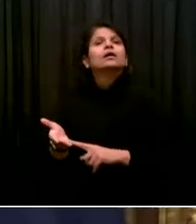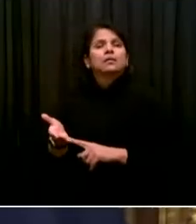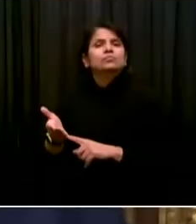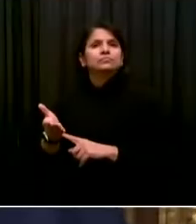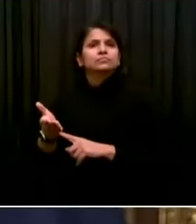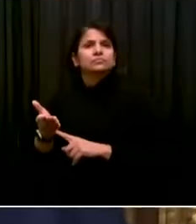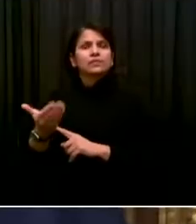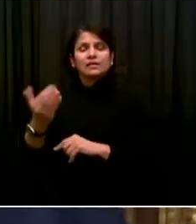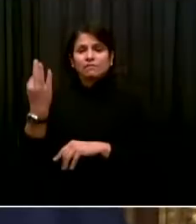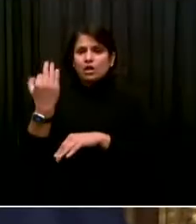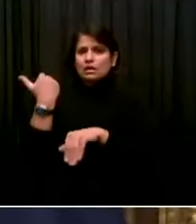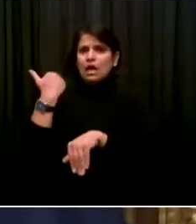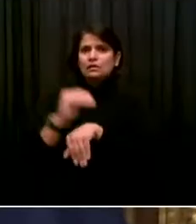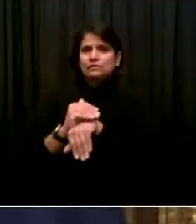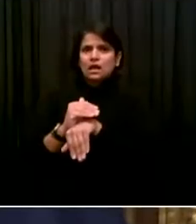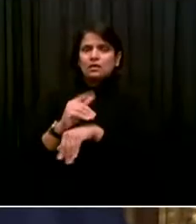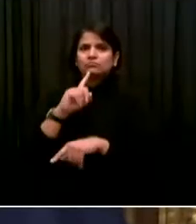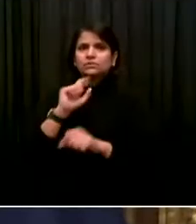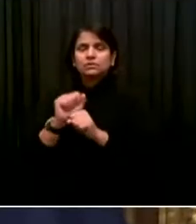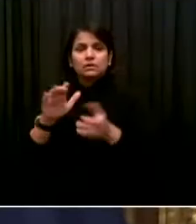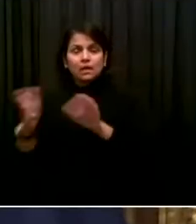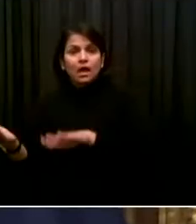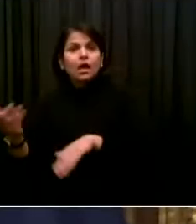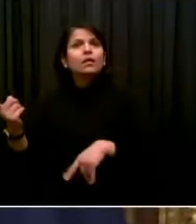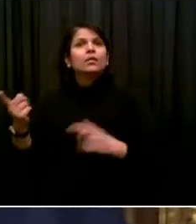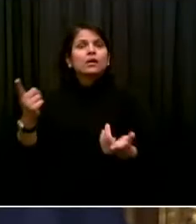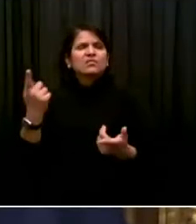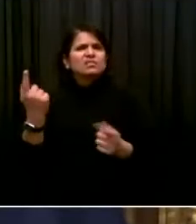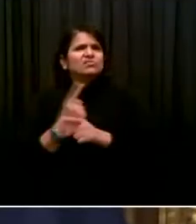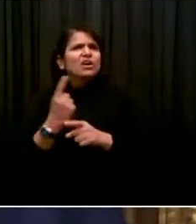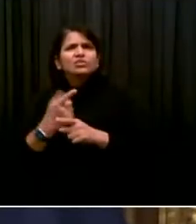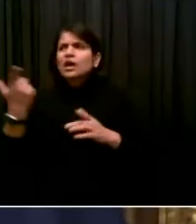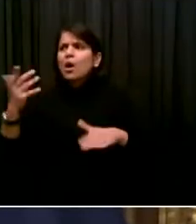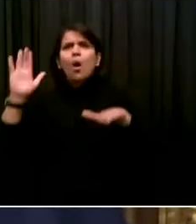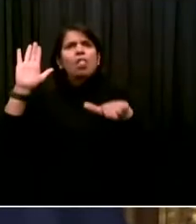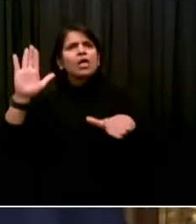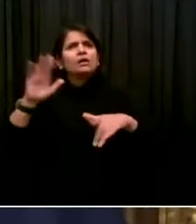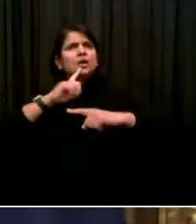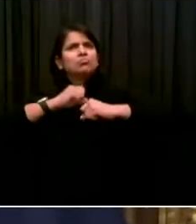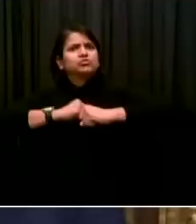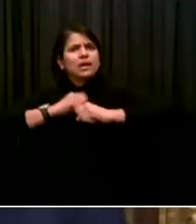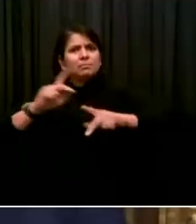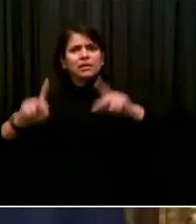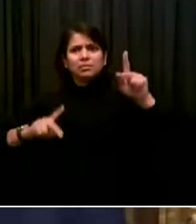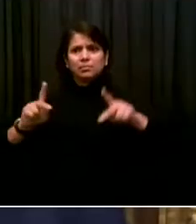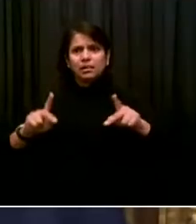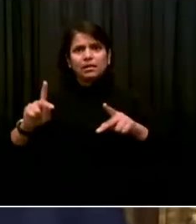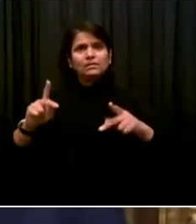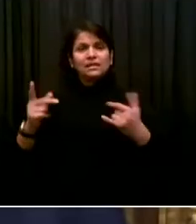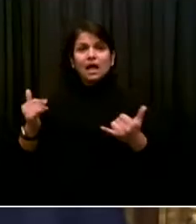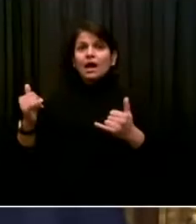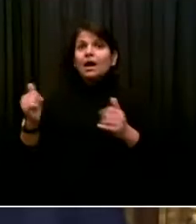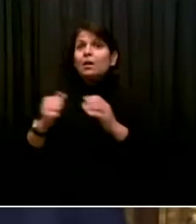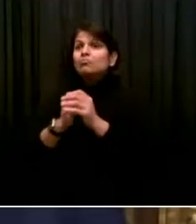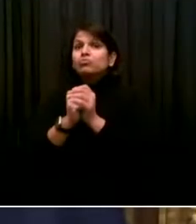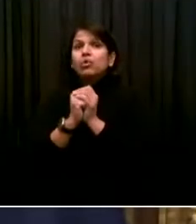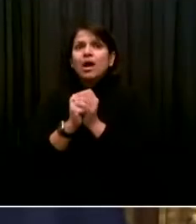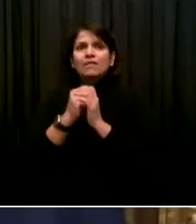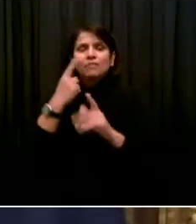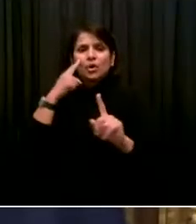LOADED ASSAULT RIFLE IN HIS MATTRESS. JASON RIVERA WAS KILLED DOING WHAT HE SCORE AN